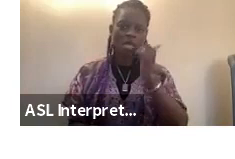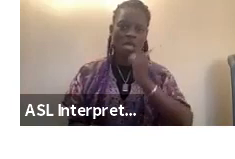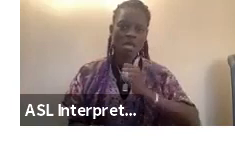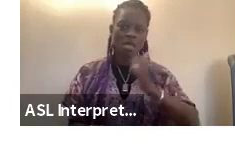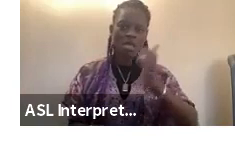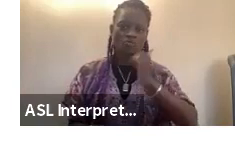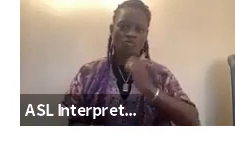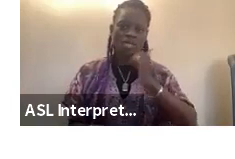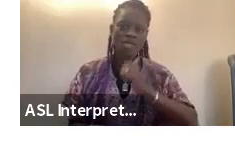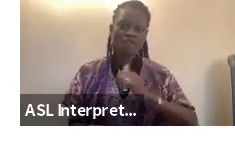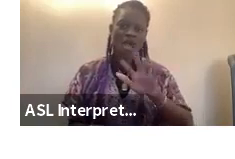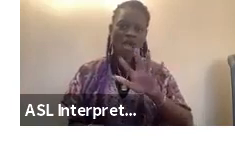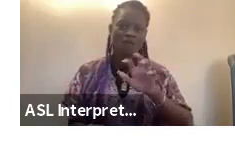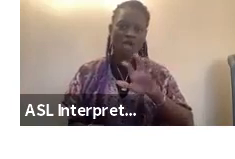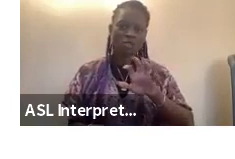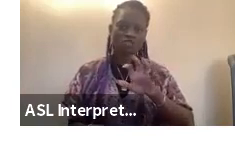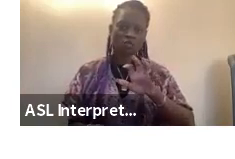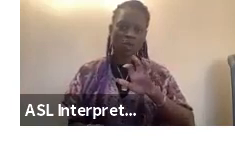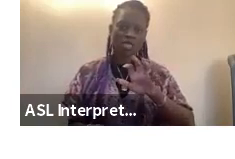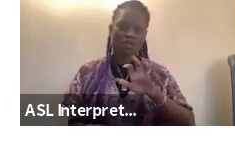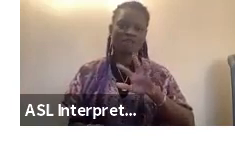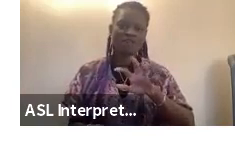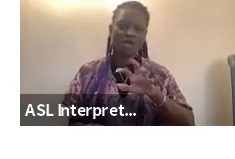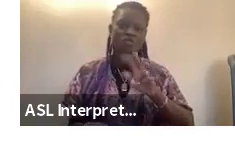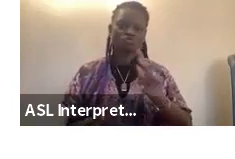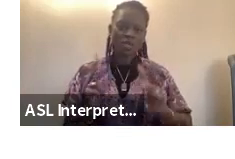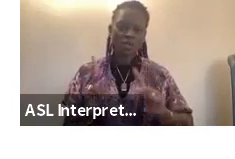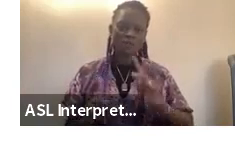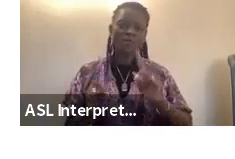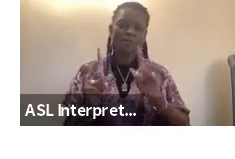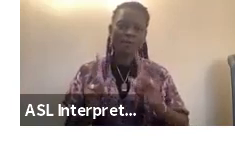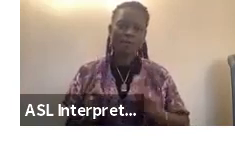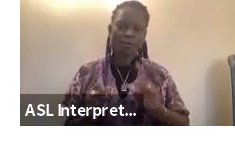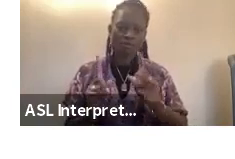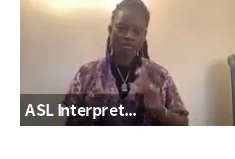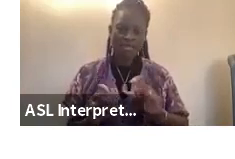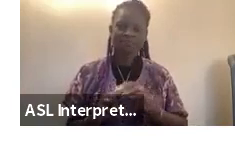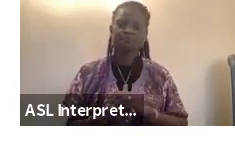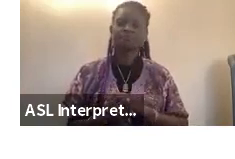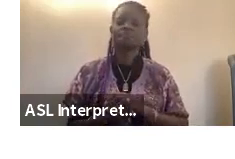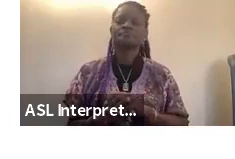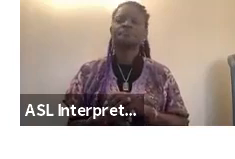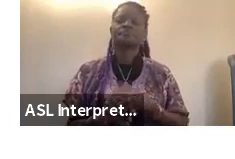three ethnicities each categories, and testing has either stabilized or